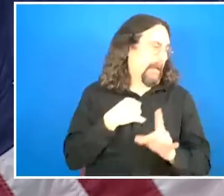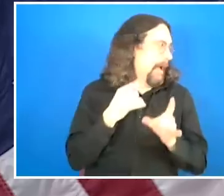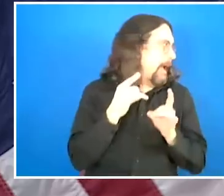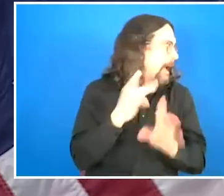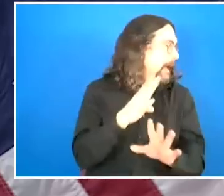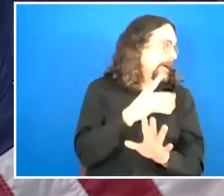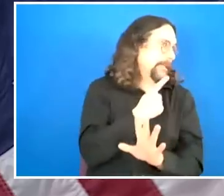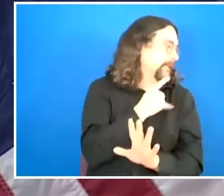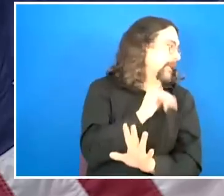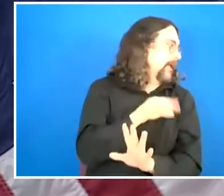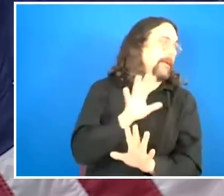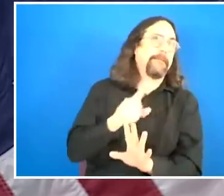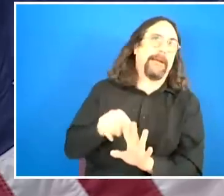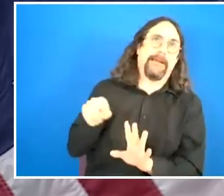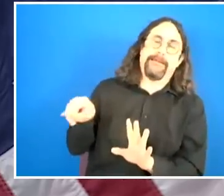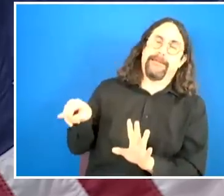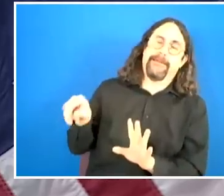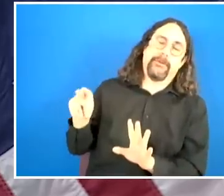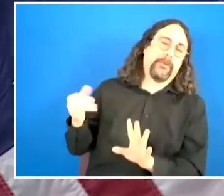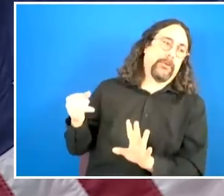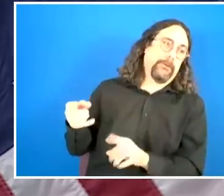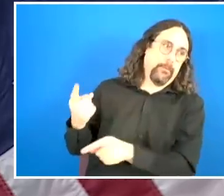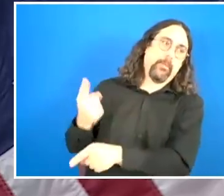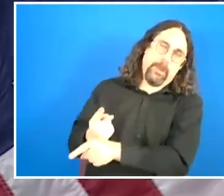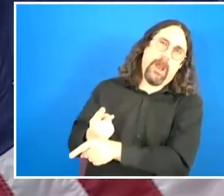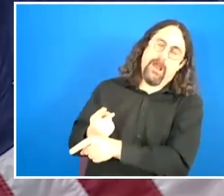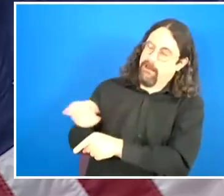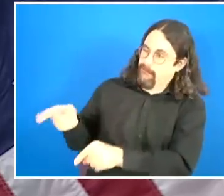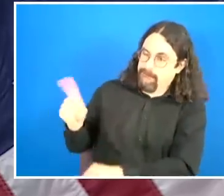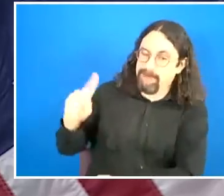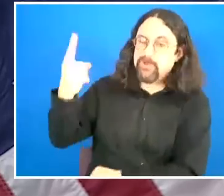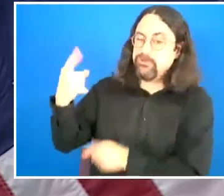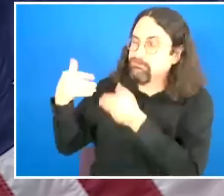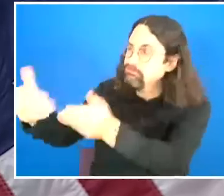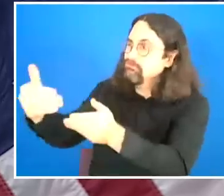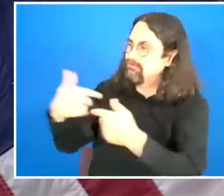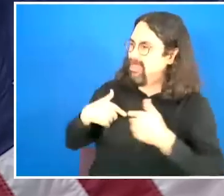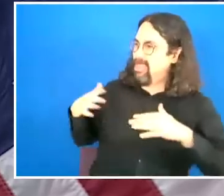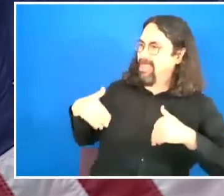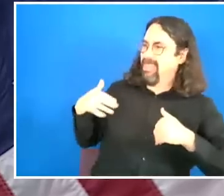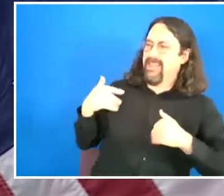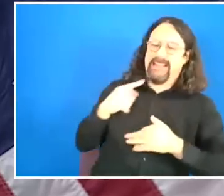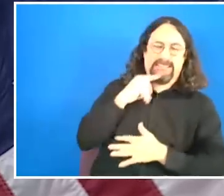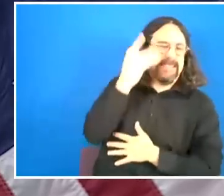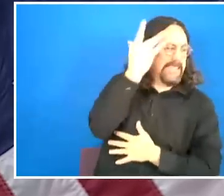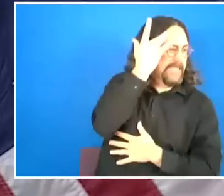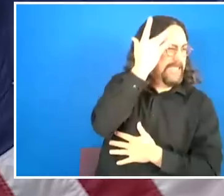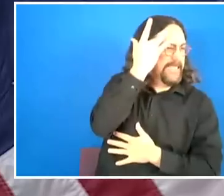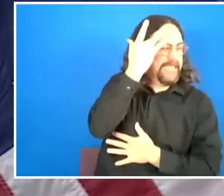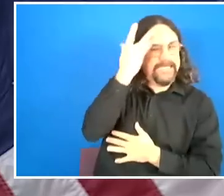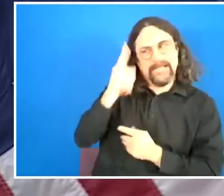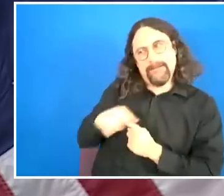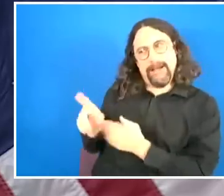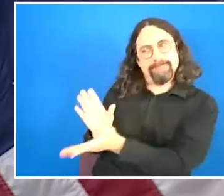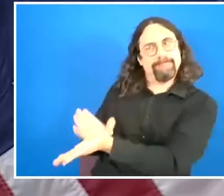WHAT NEW JERSEY DID AND GIVE THAT OPOPRUNTIY TFOR RENTERS AND BEYOND THAT,IF YOU HAVE NO MONEY